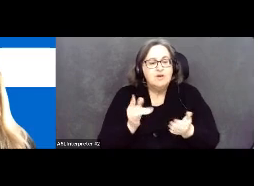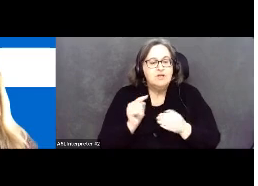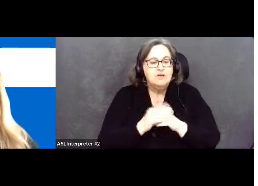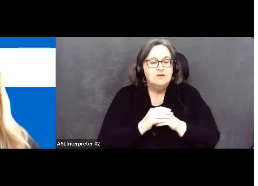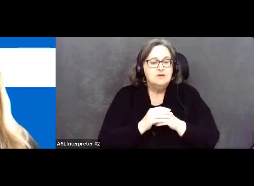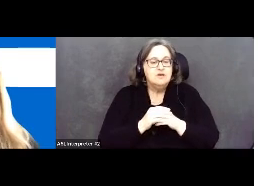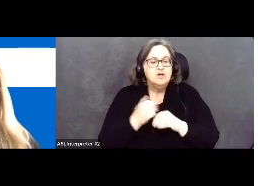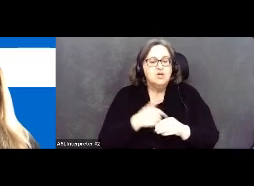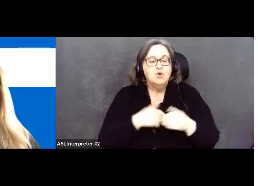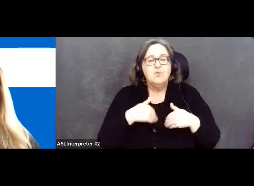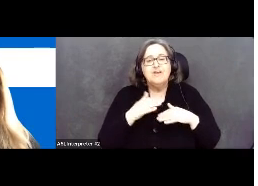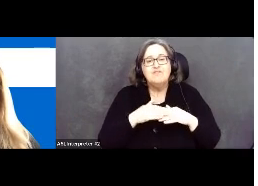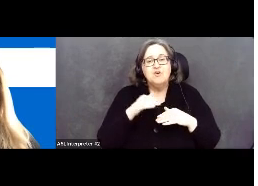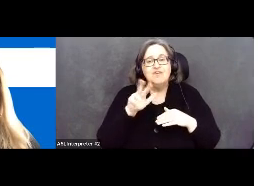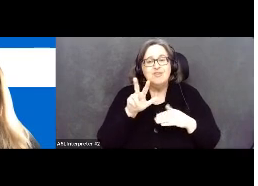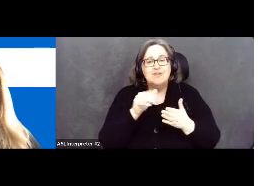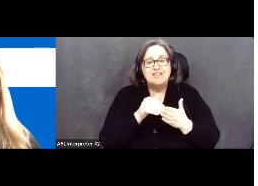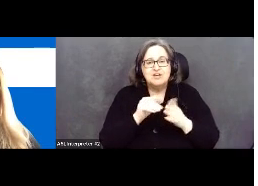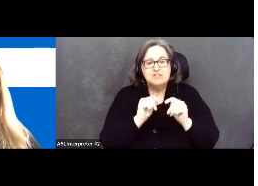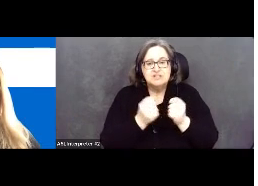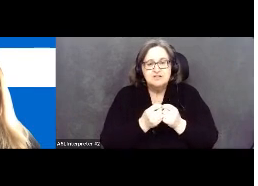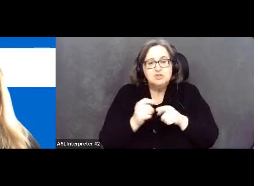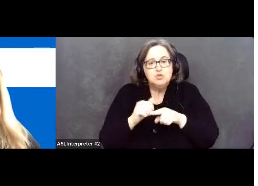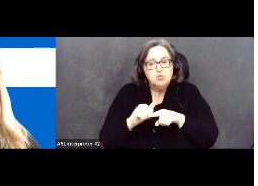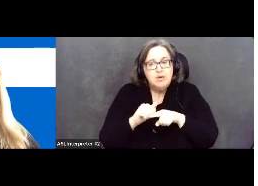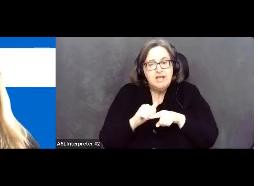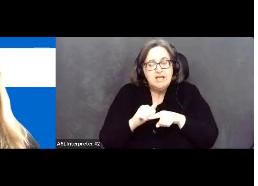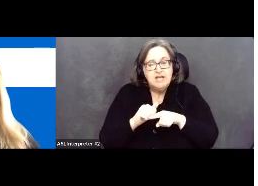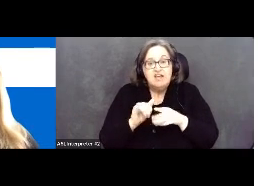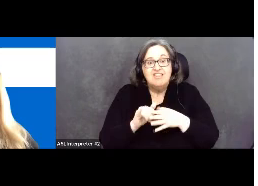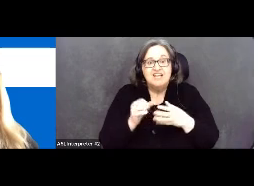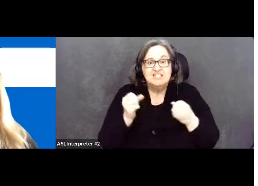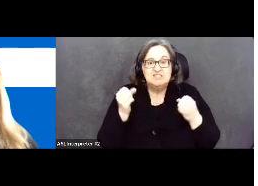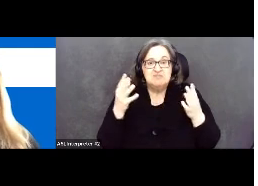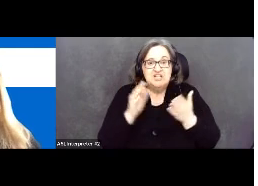We have over 3,000 teams that have trained. That's a lot of school teams.